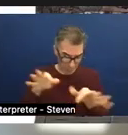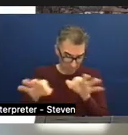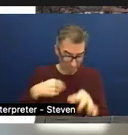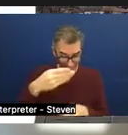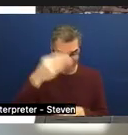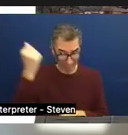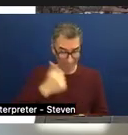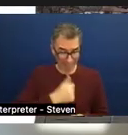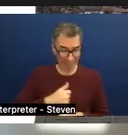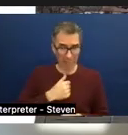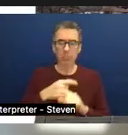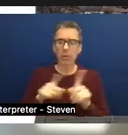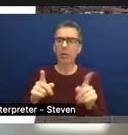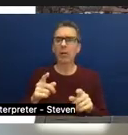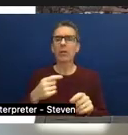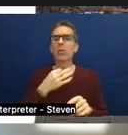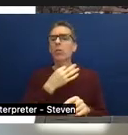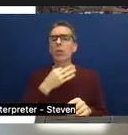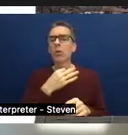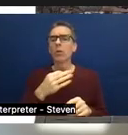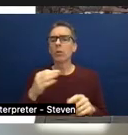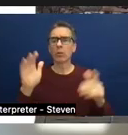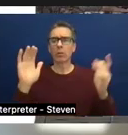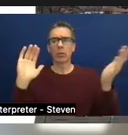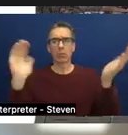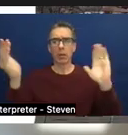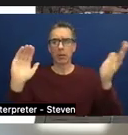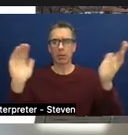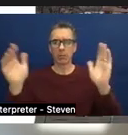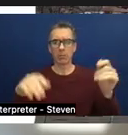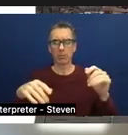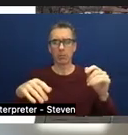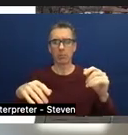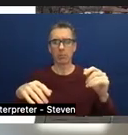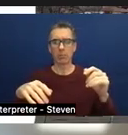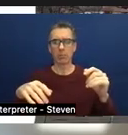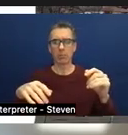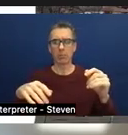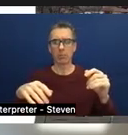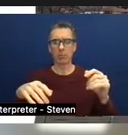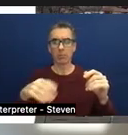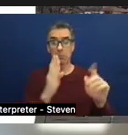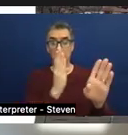but we've asked sort of comparatively what would happen if we don't give the bus its own lane